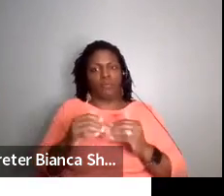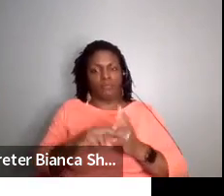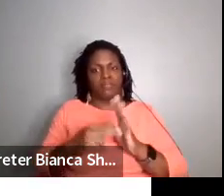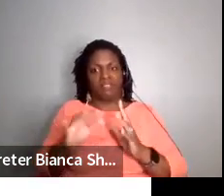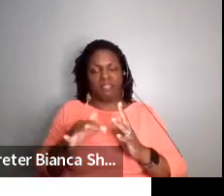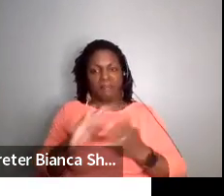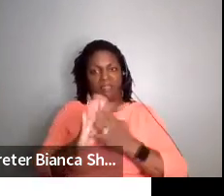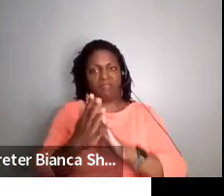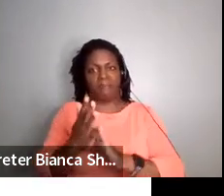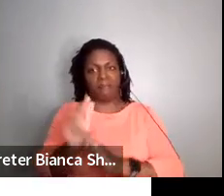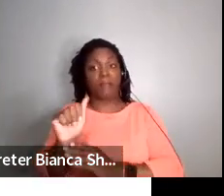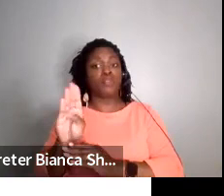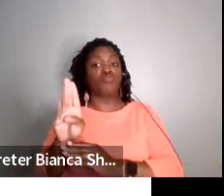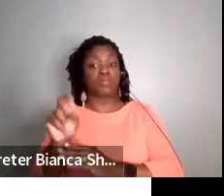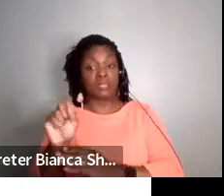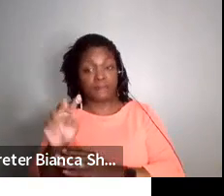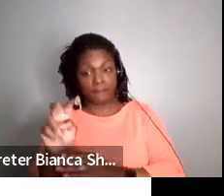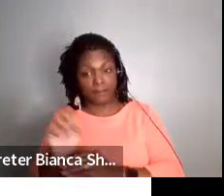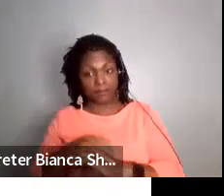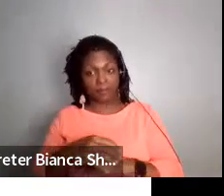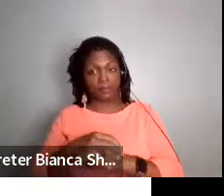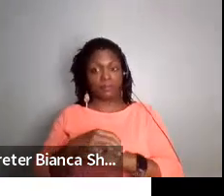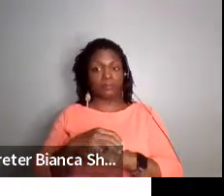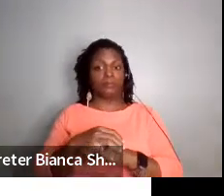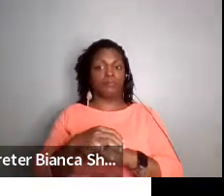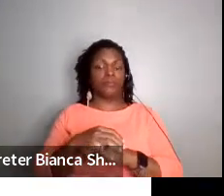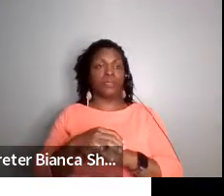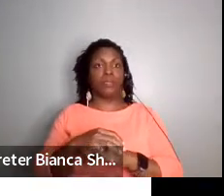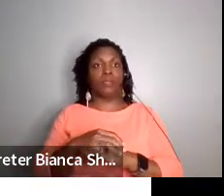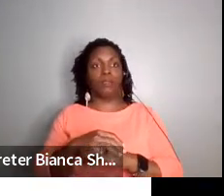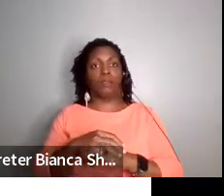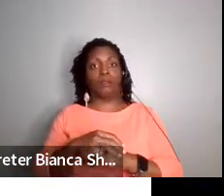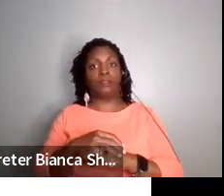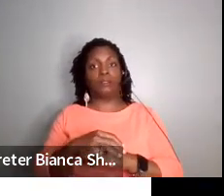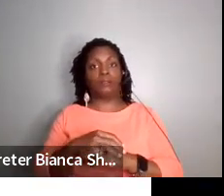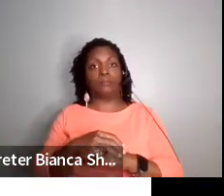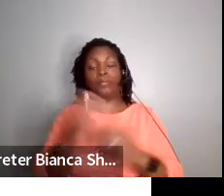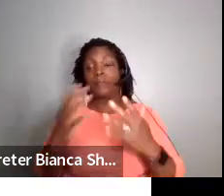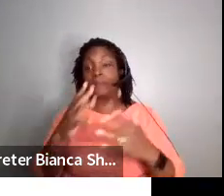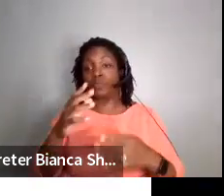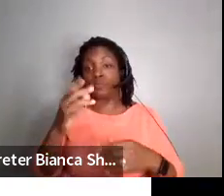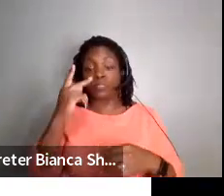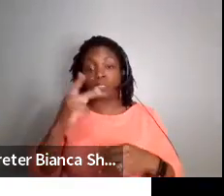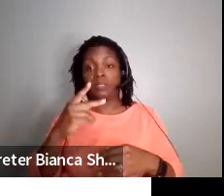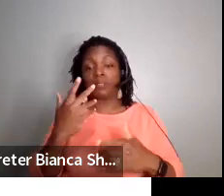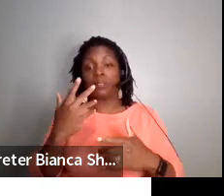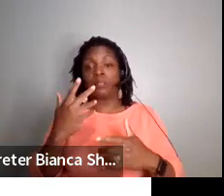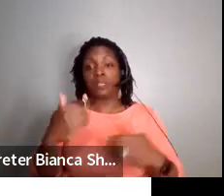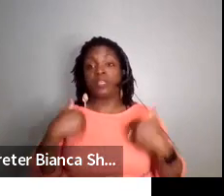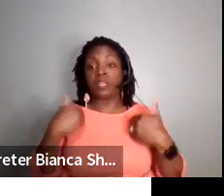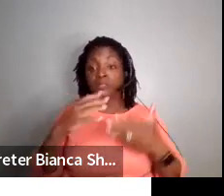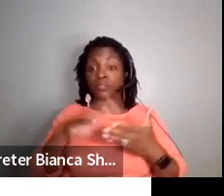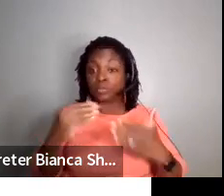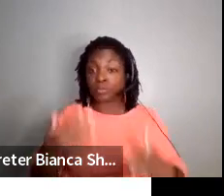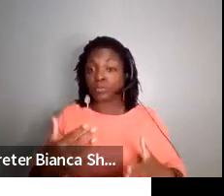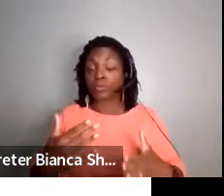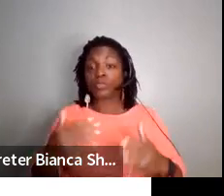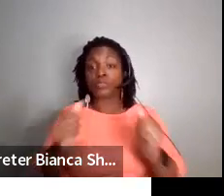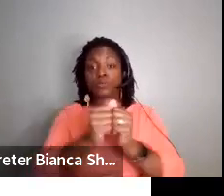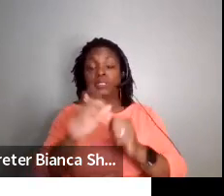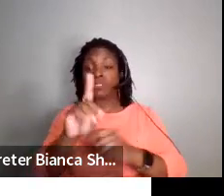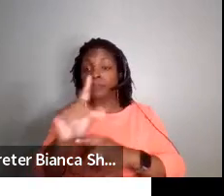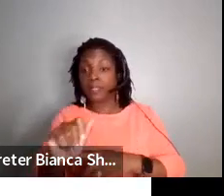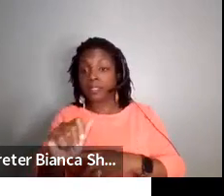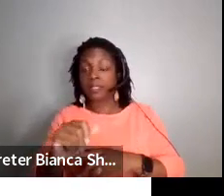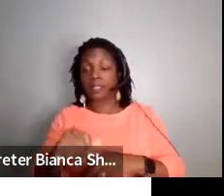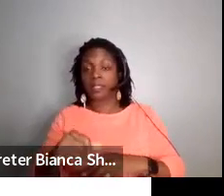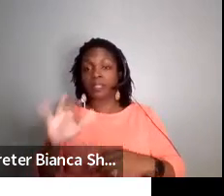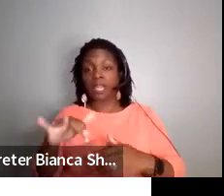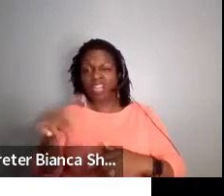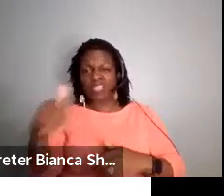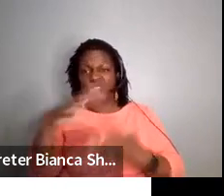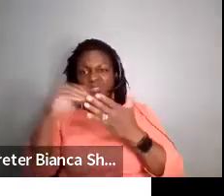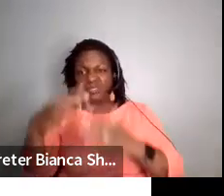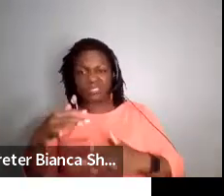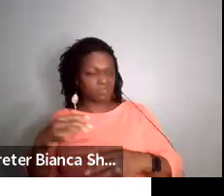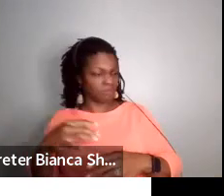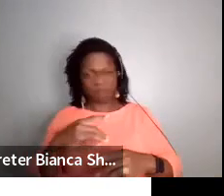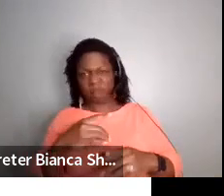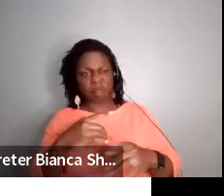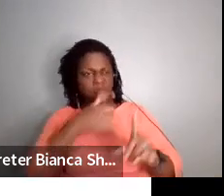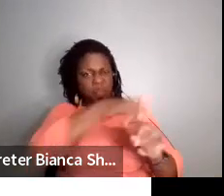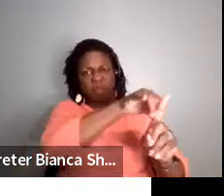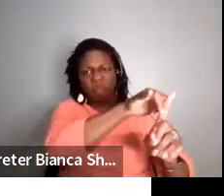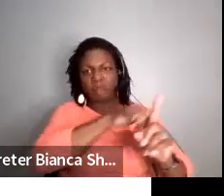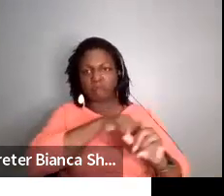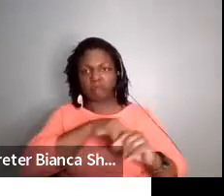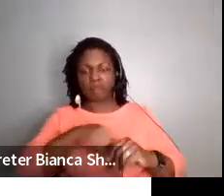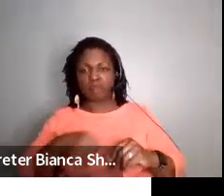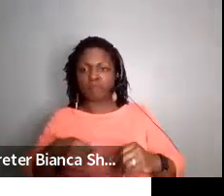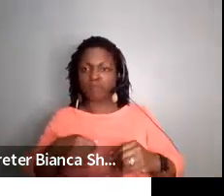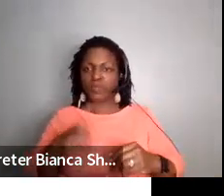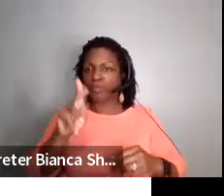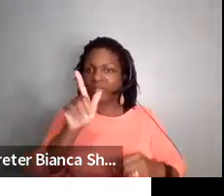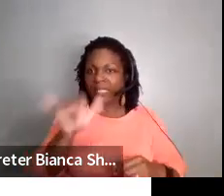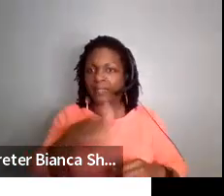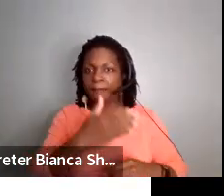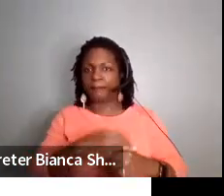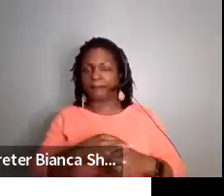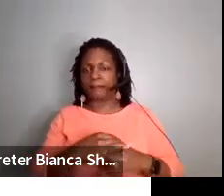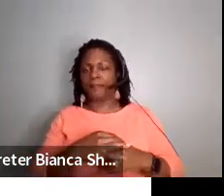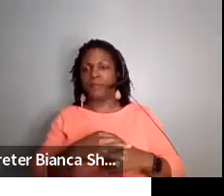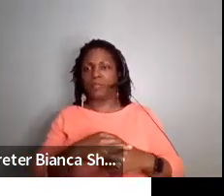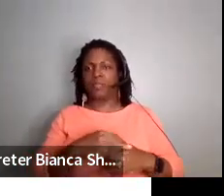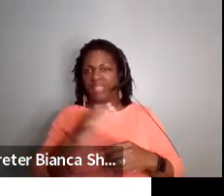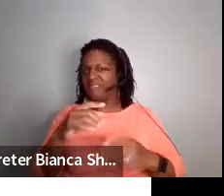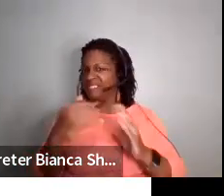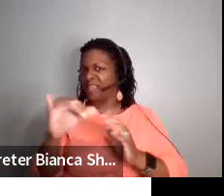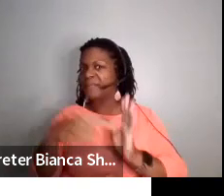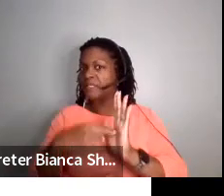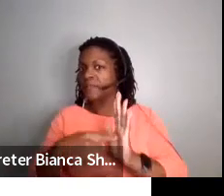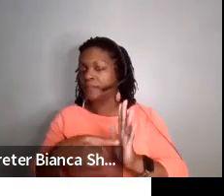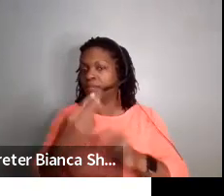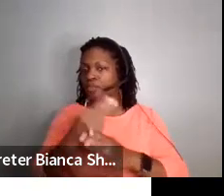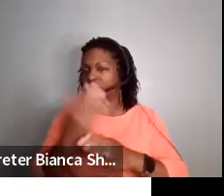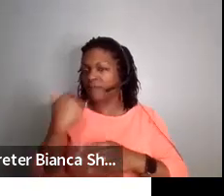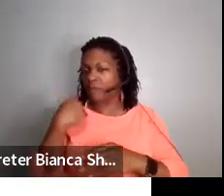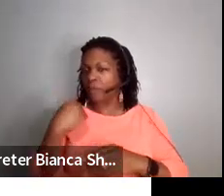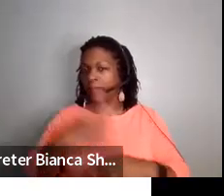You might have heard, I mean say, common to see people with disabilities, students, young students with disabilities getting bullied in school and bar, and that is very common in a good example that I use earlier in my presentation where the friend in almost trying to climb